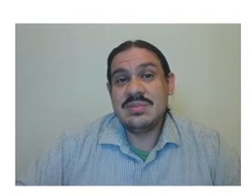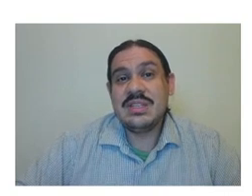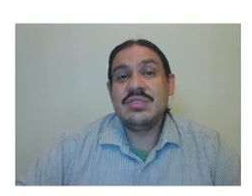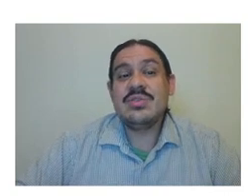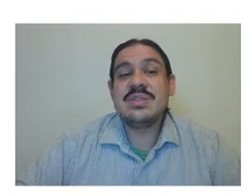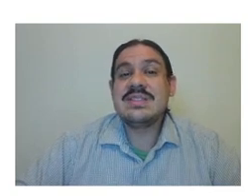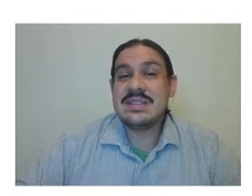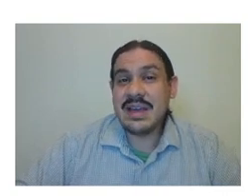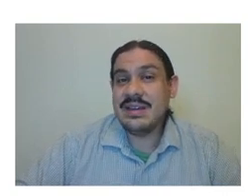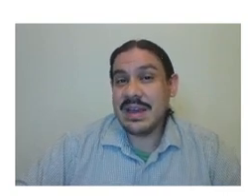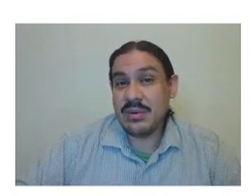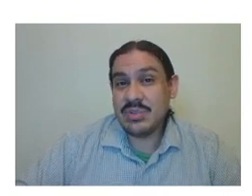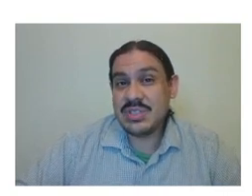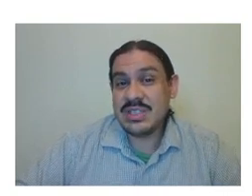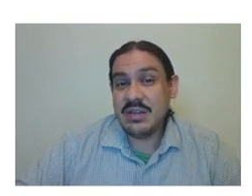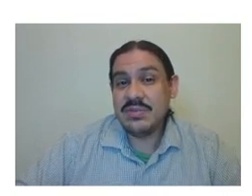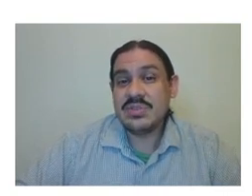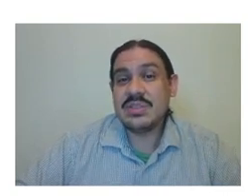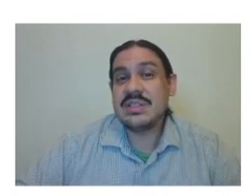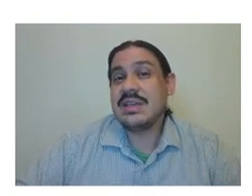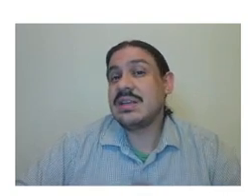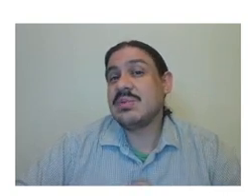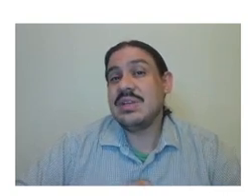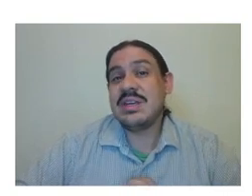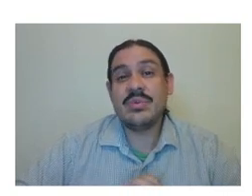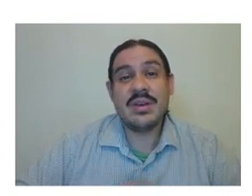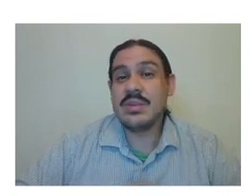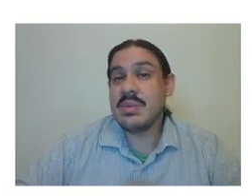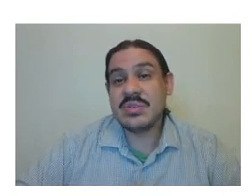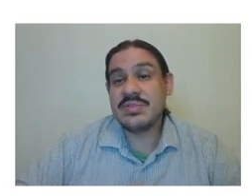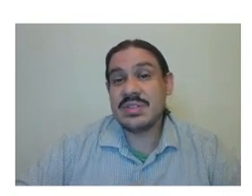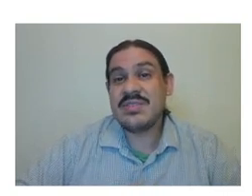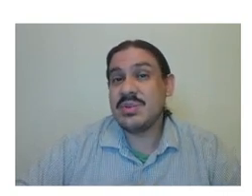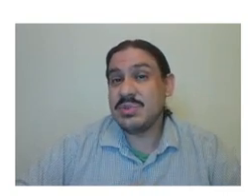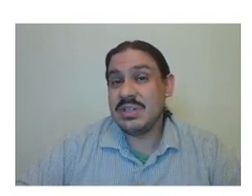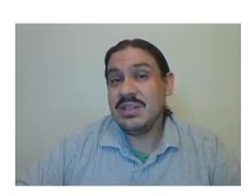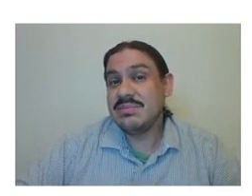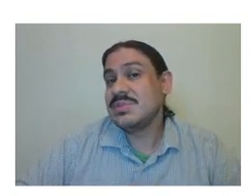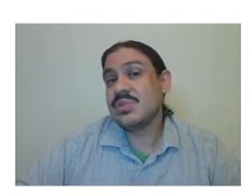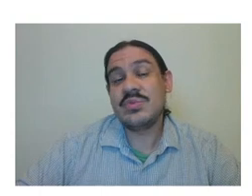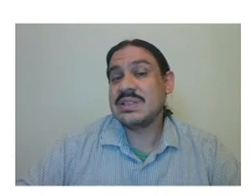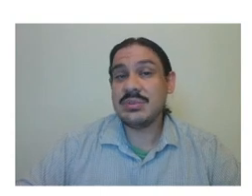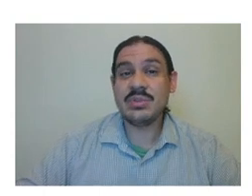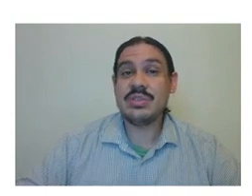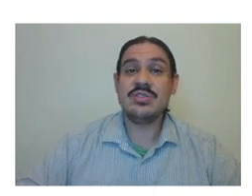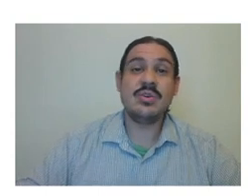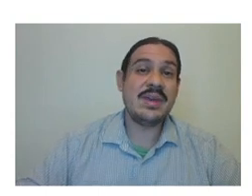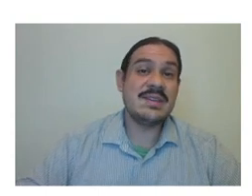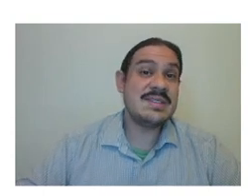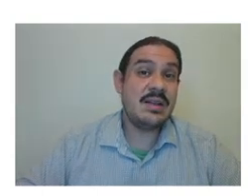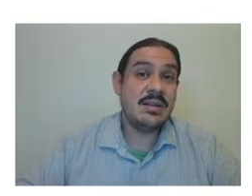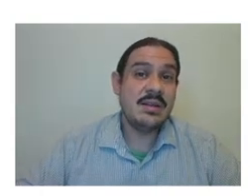but they also need to know the spoken language of the territory for example